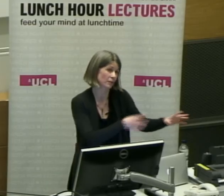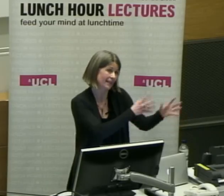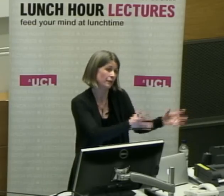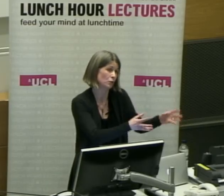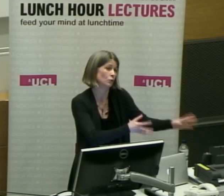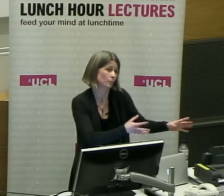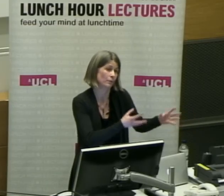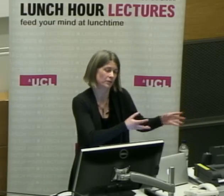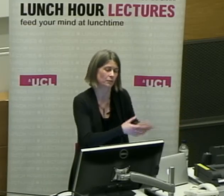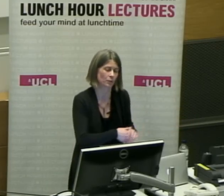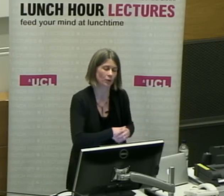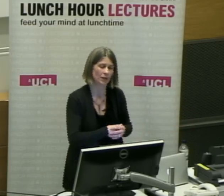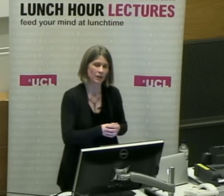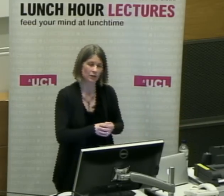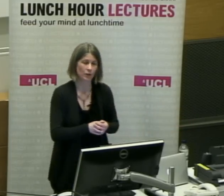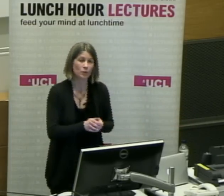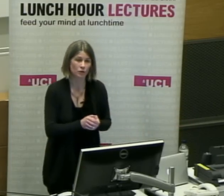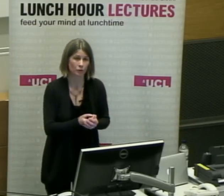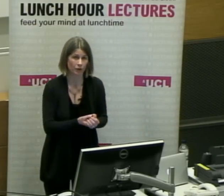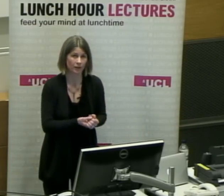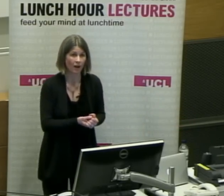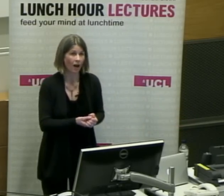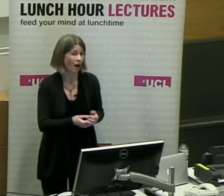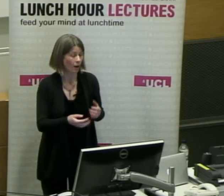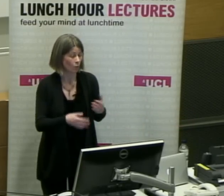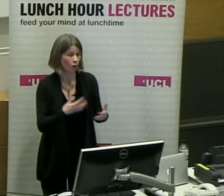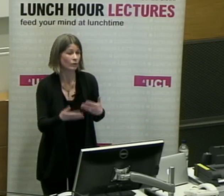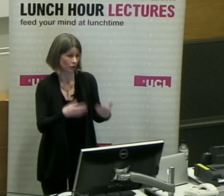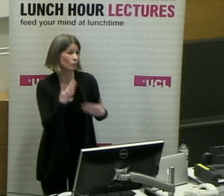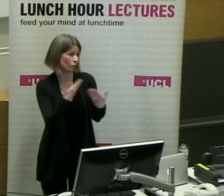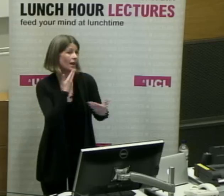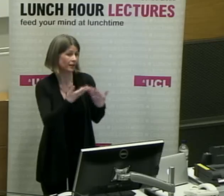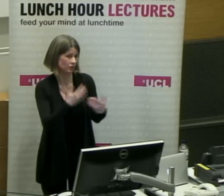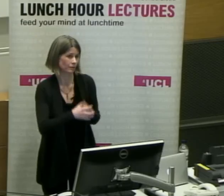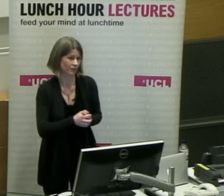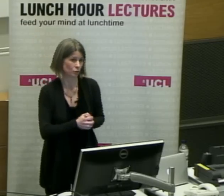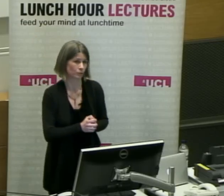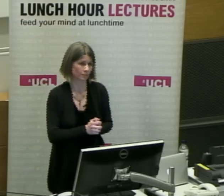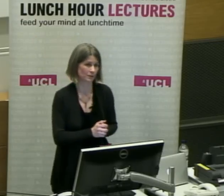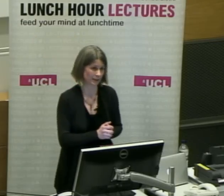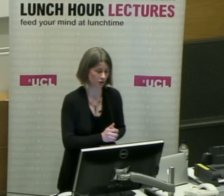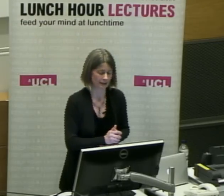A hearing school with some support. Those children more often are more reliant on visual speech